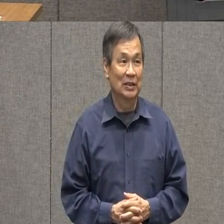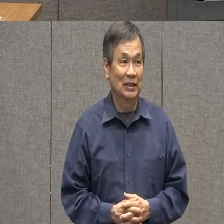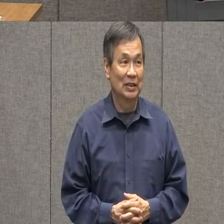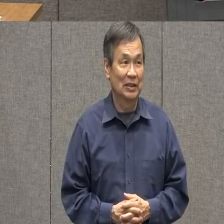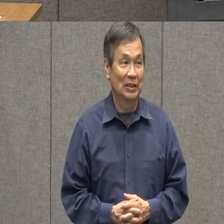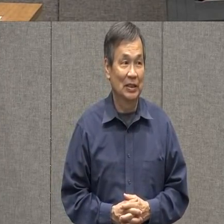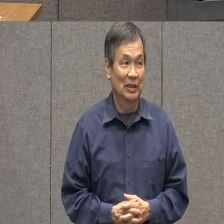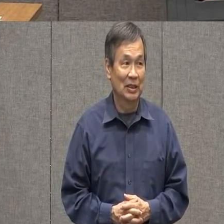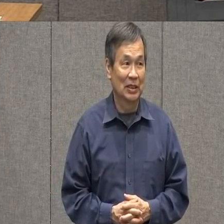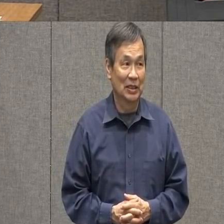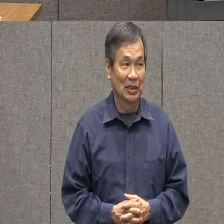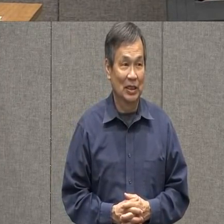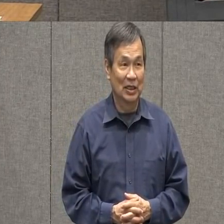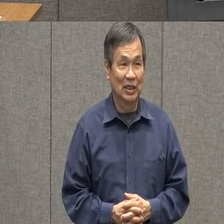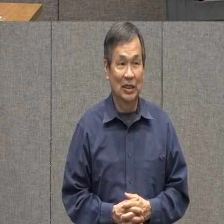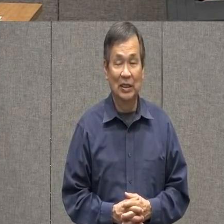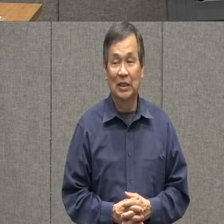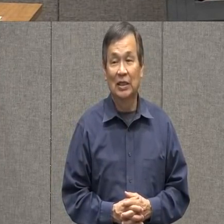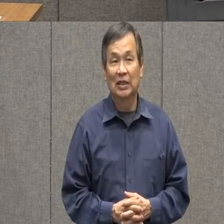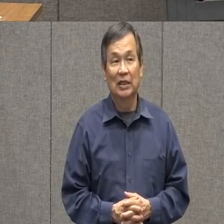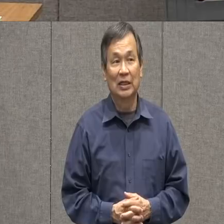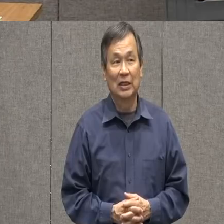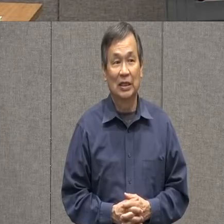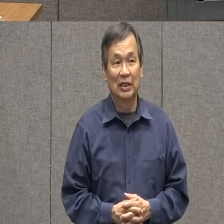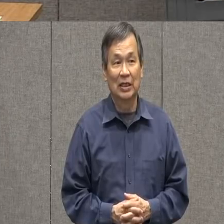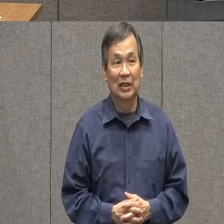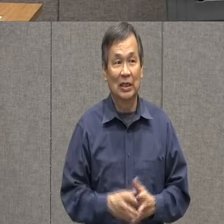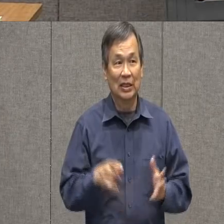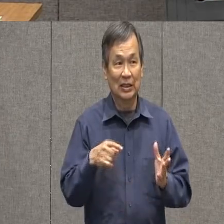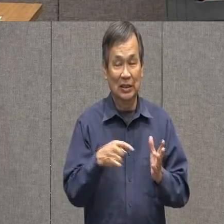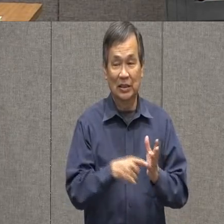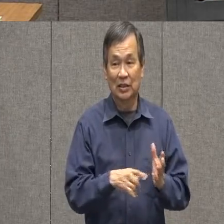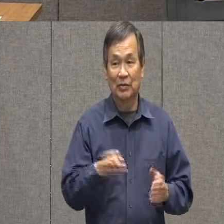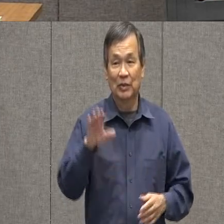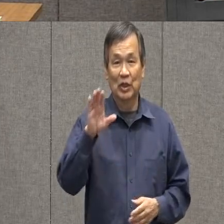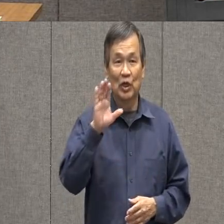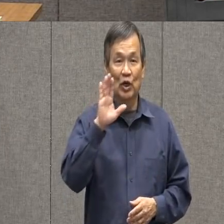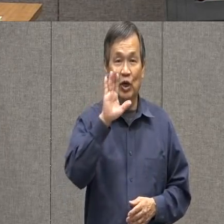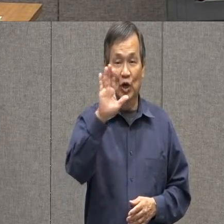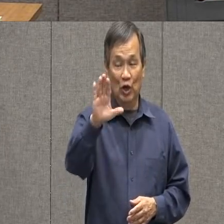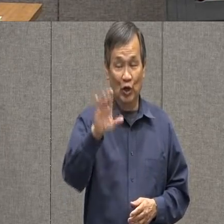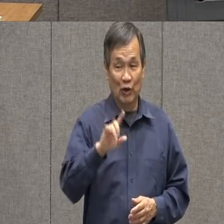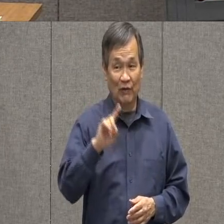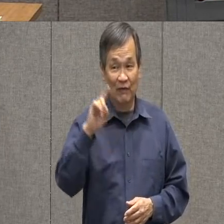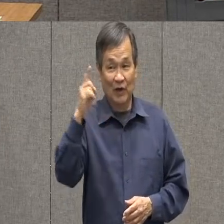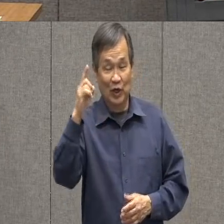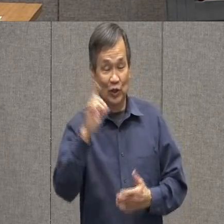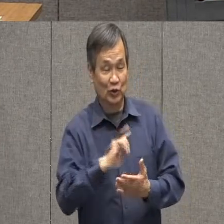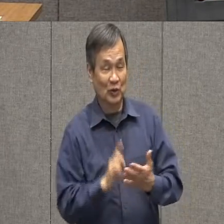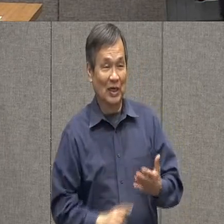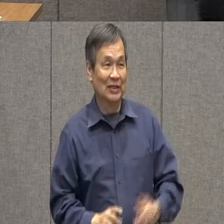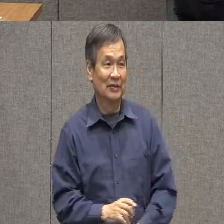for her first drawing. And I'm gonna get hand sanitizer. Because I handed her something, so she's gonna clean it off really good.